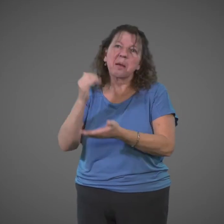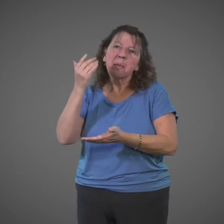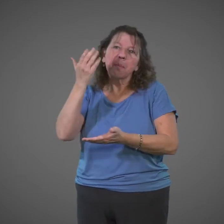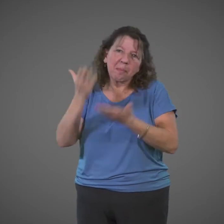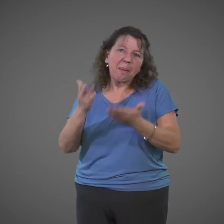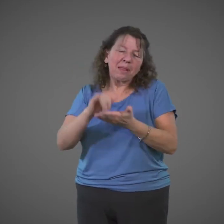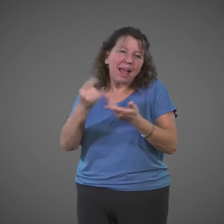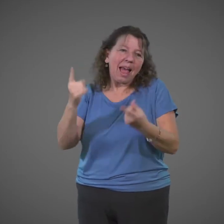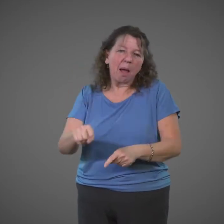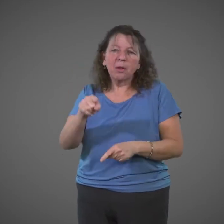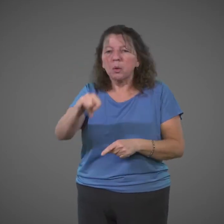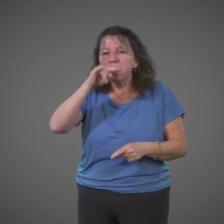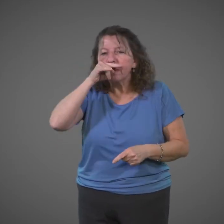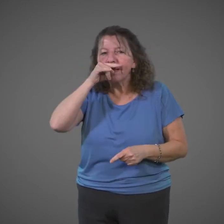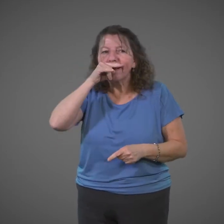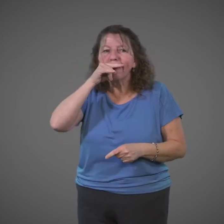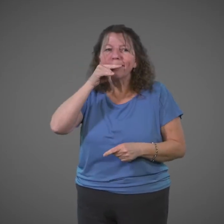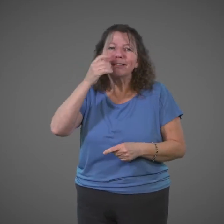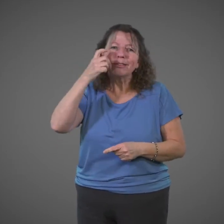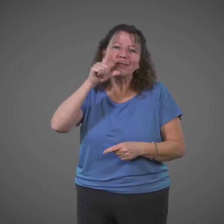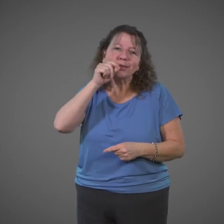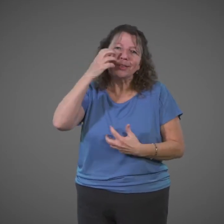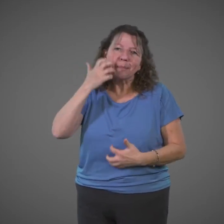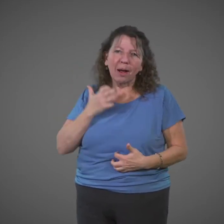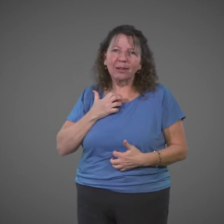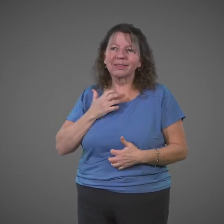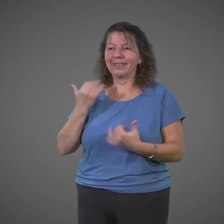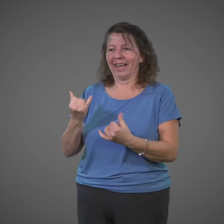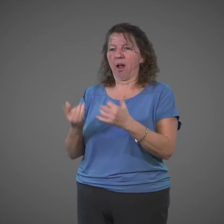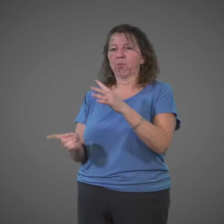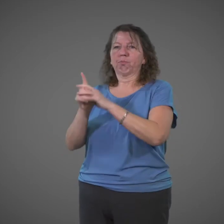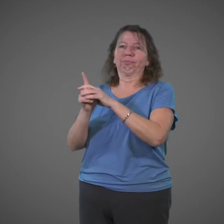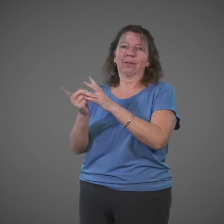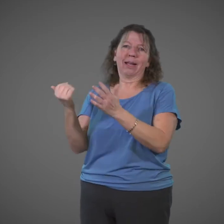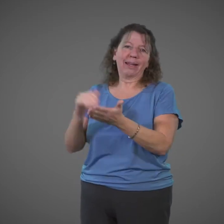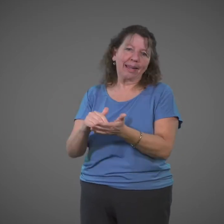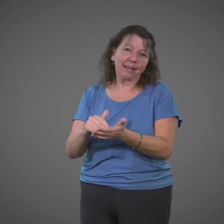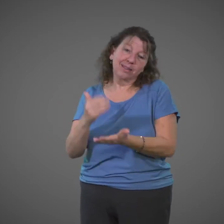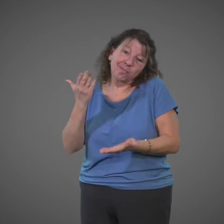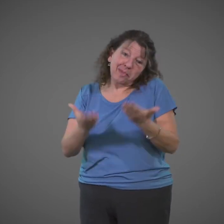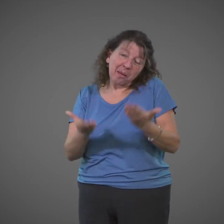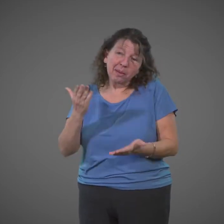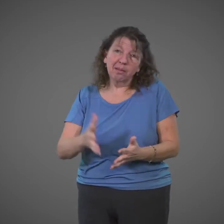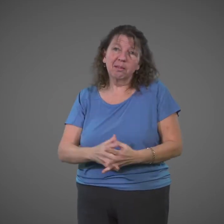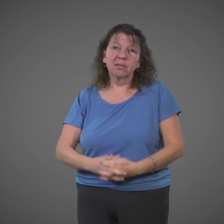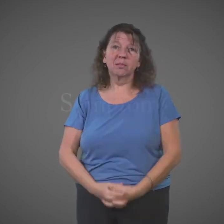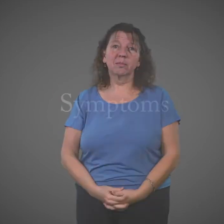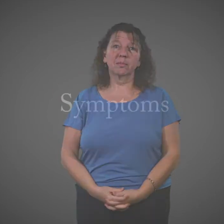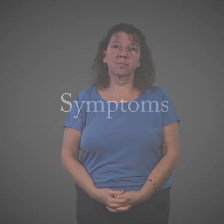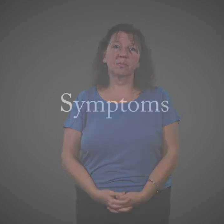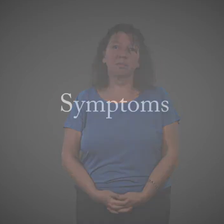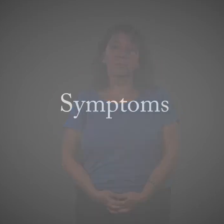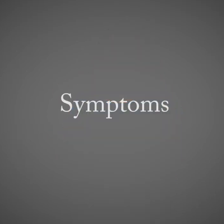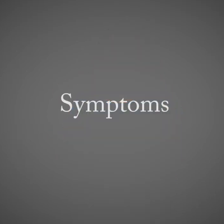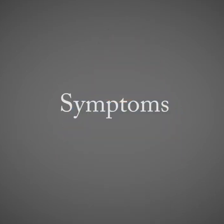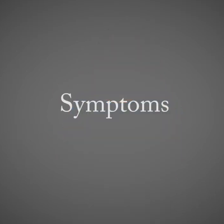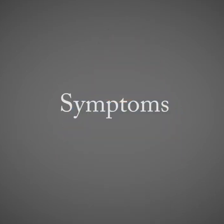this pain may be shingles, meaning that chicken pox virus has become active in you again.